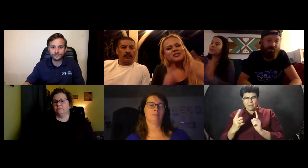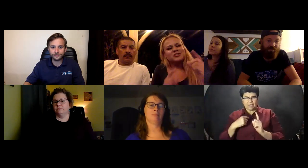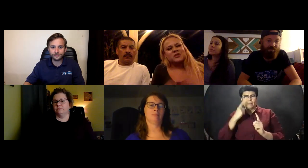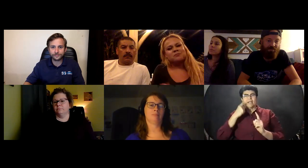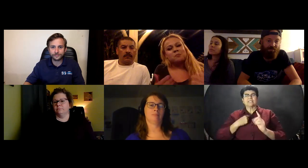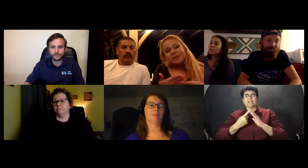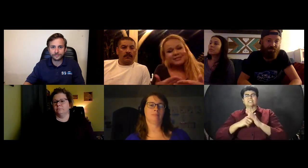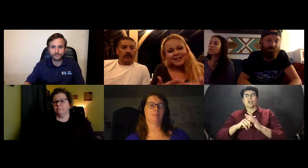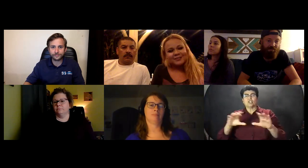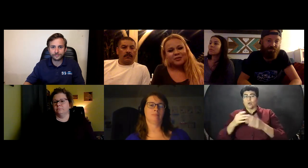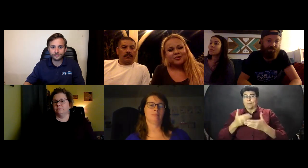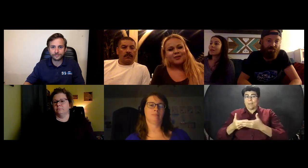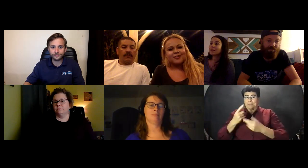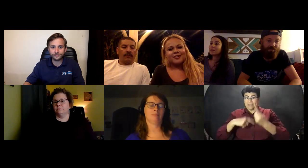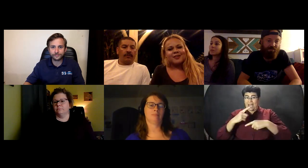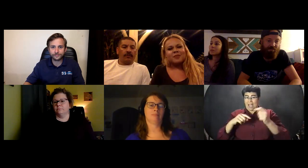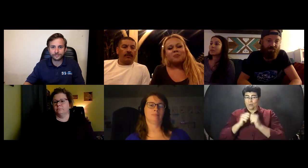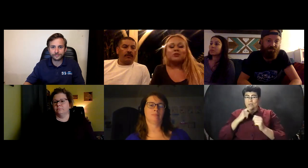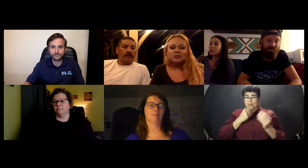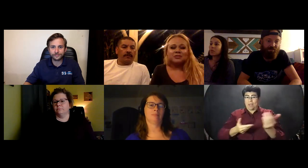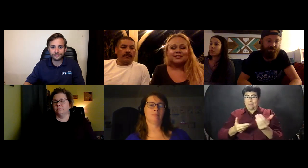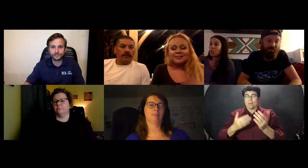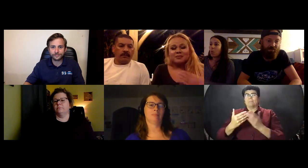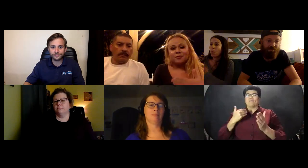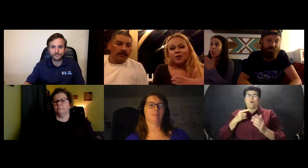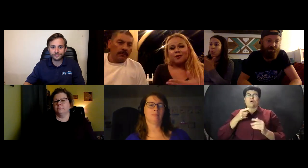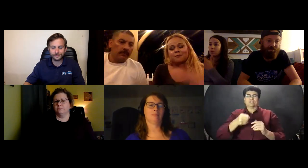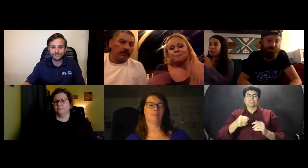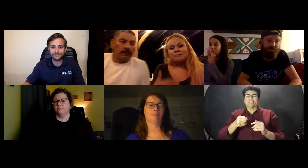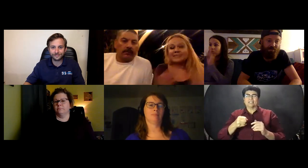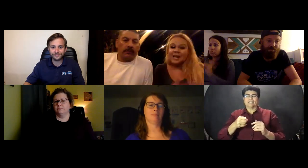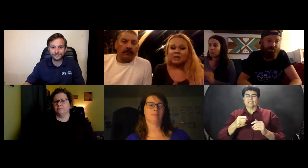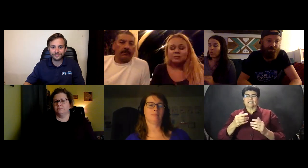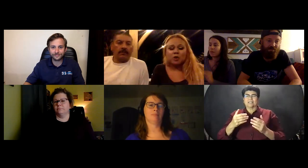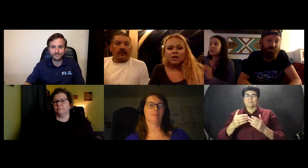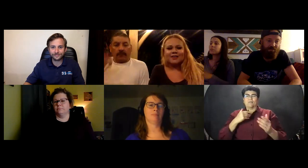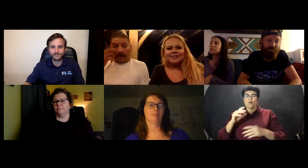doing baby fine with her